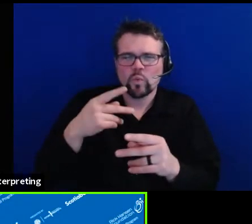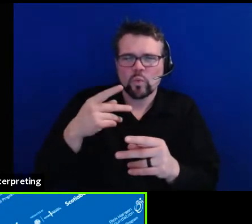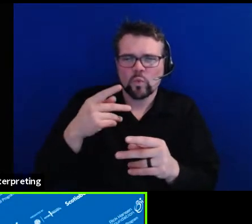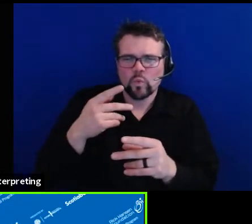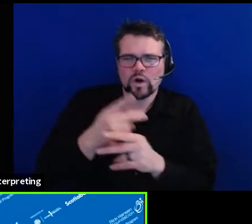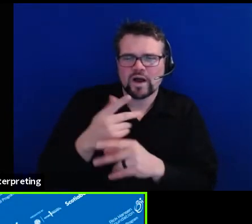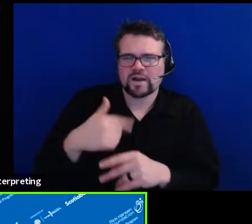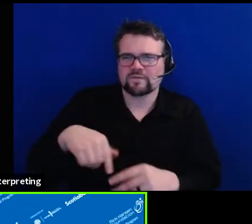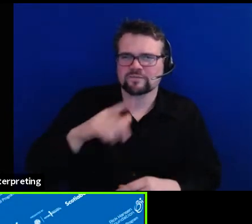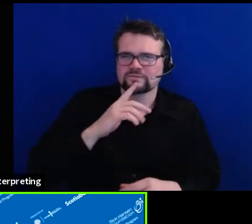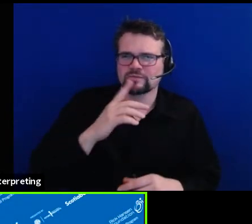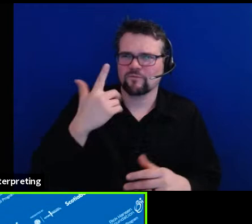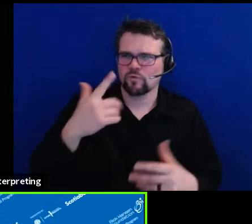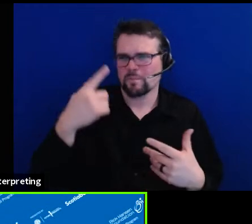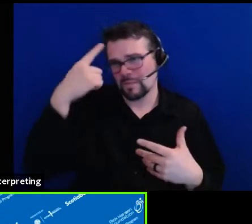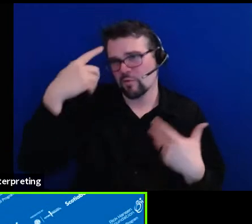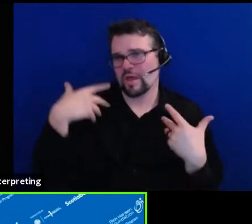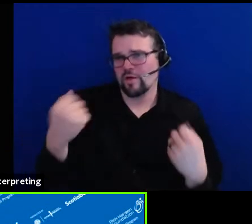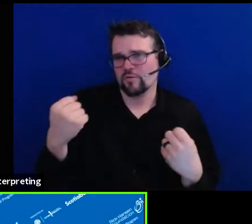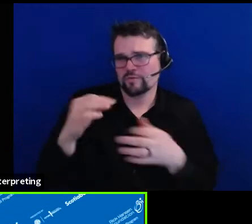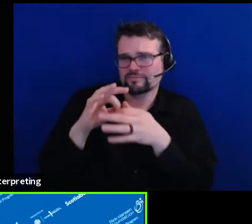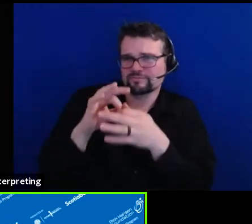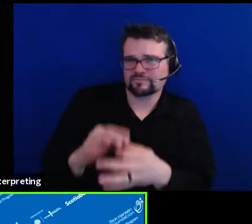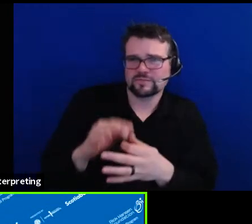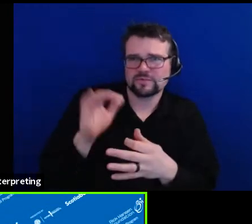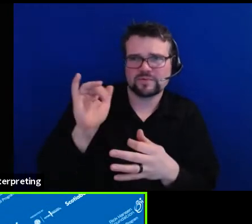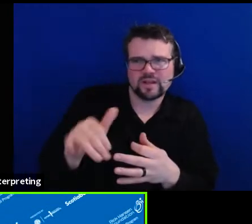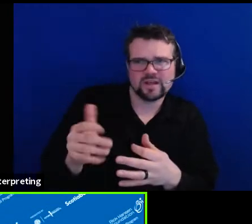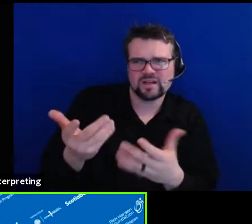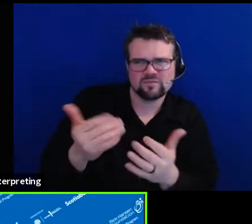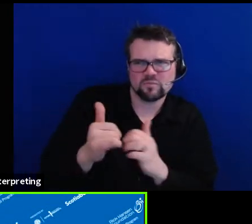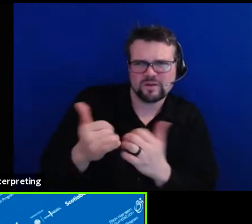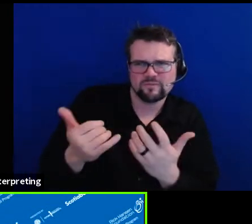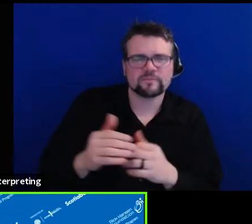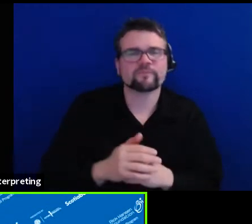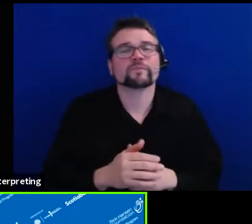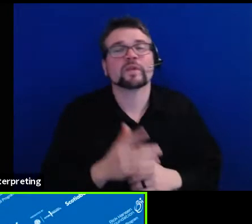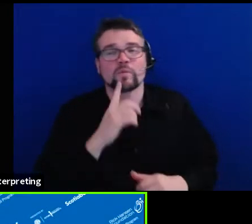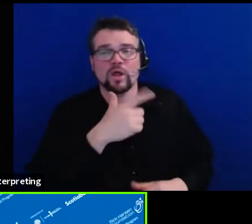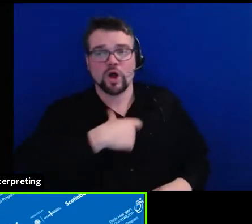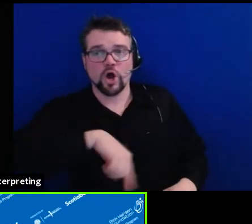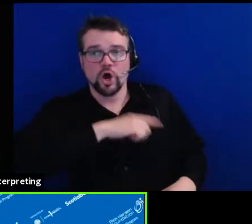AND WE ARE WORKING RIGHT NOW, OUR AMBASSADORS ARE PRESENTING